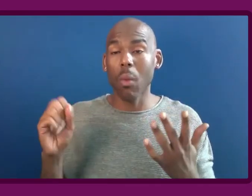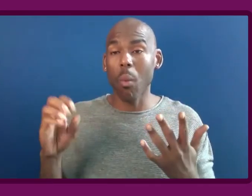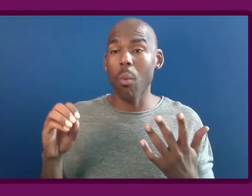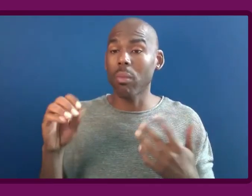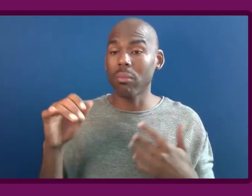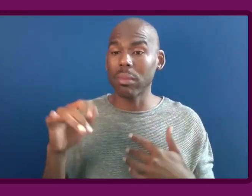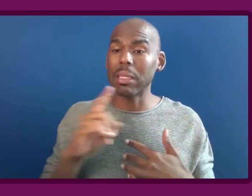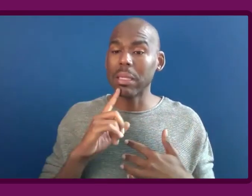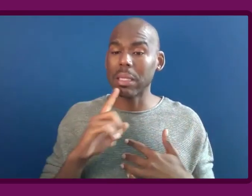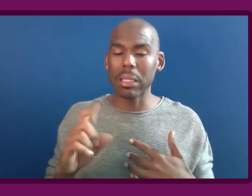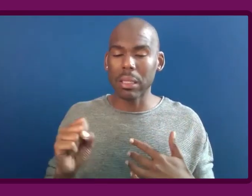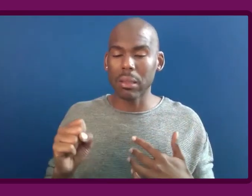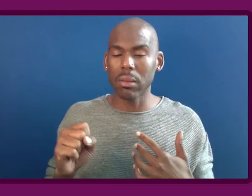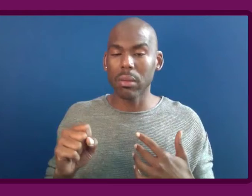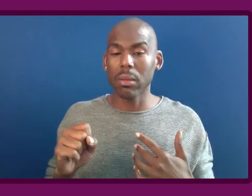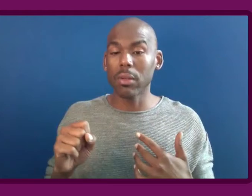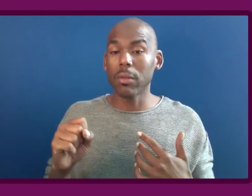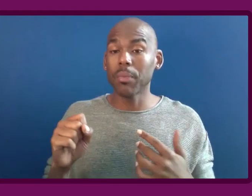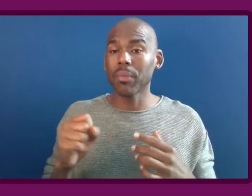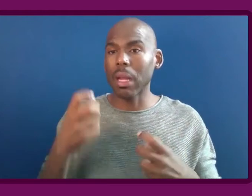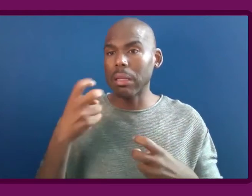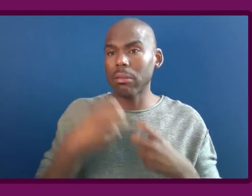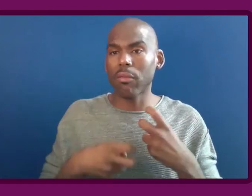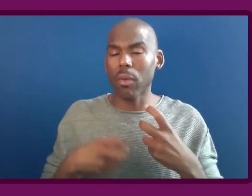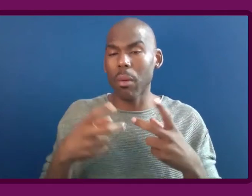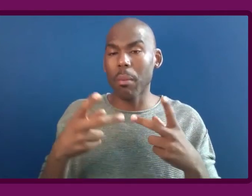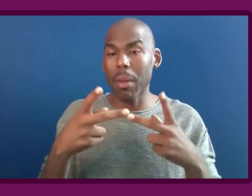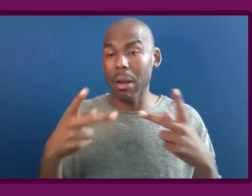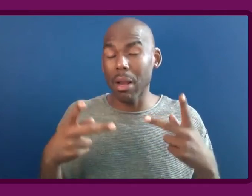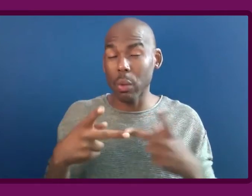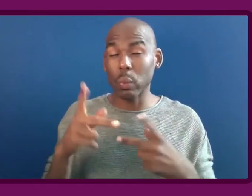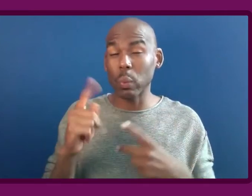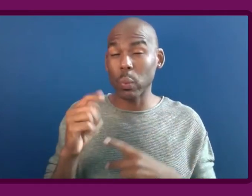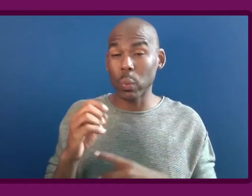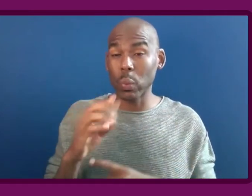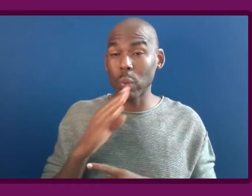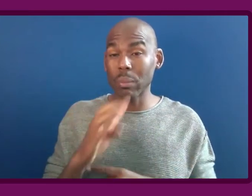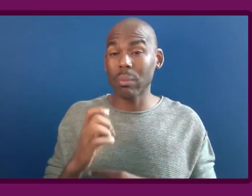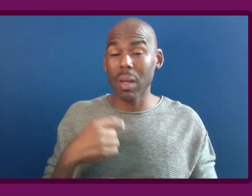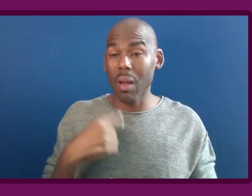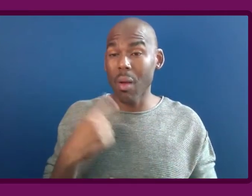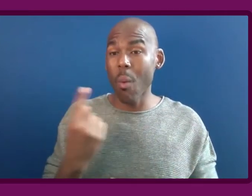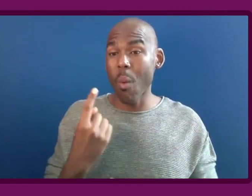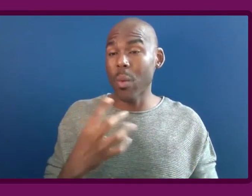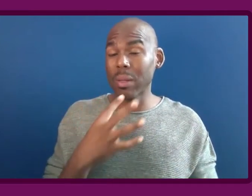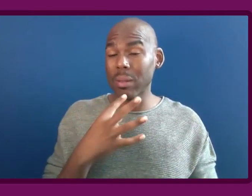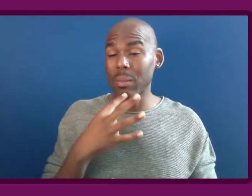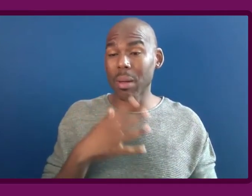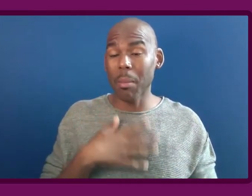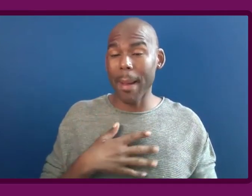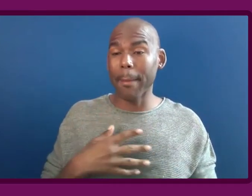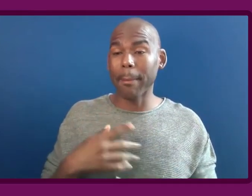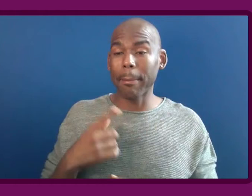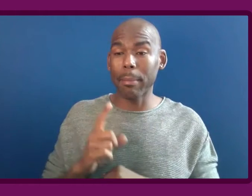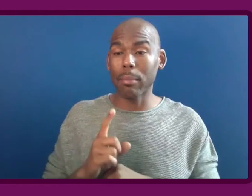and food every day in my home. Which is basically not the average person with a disability in